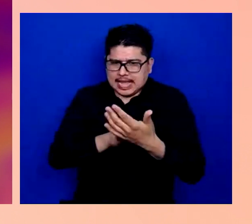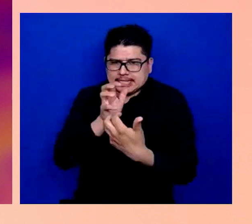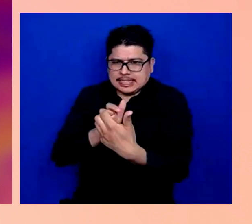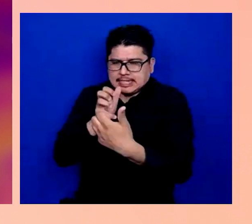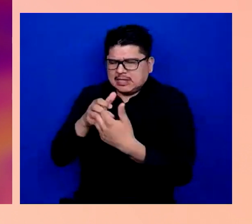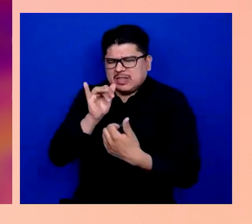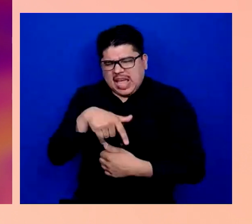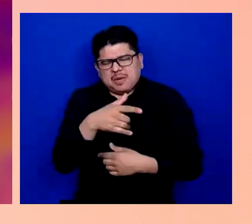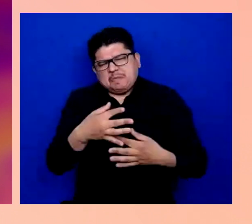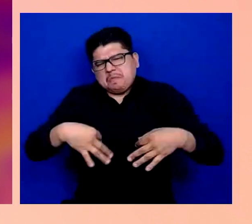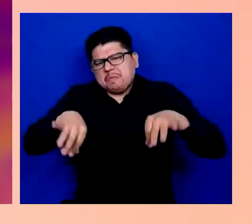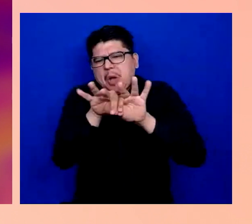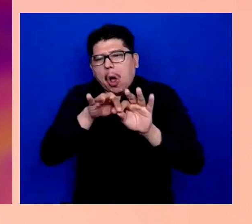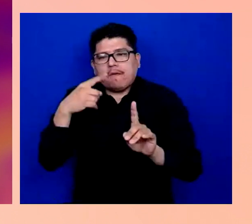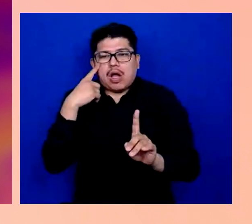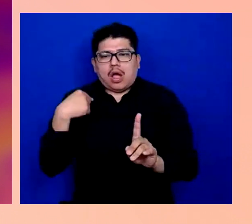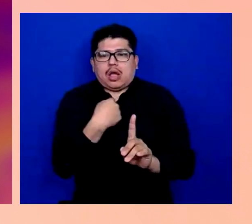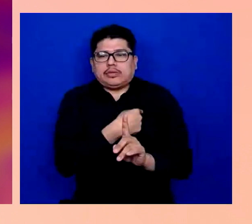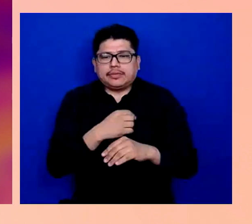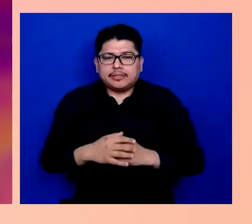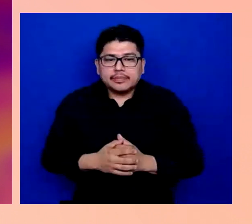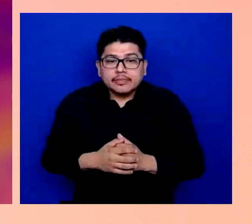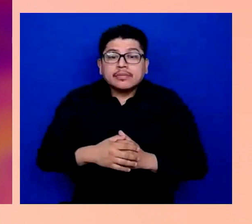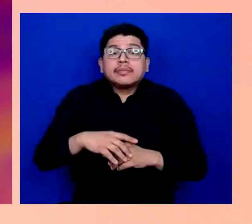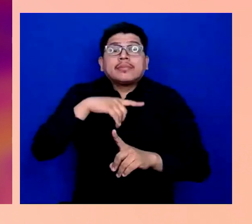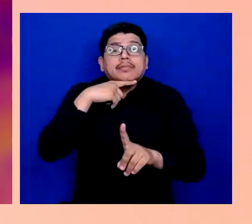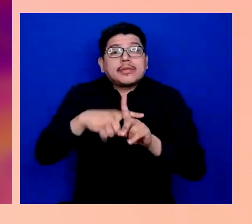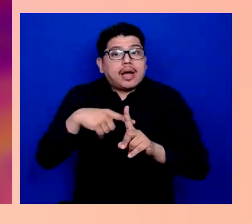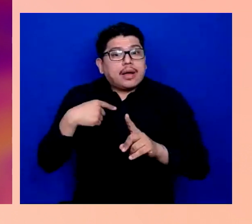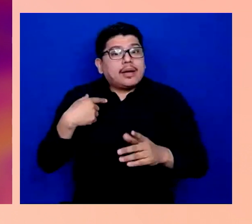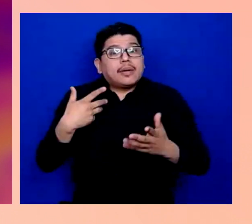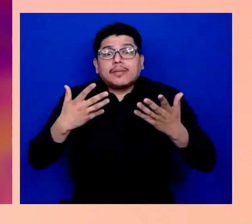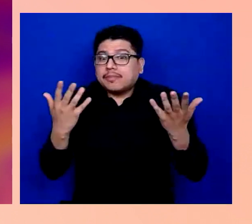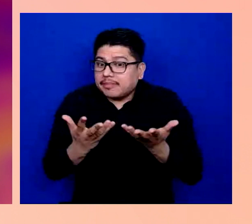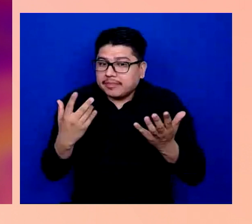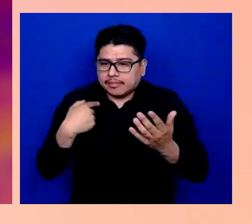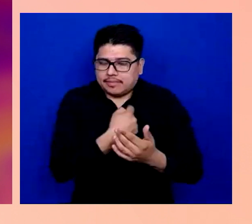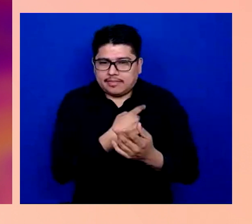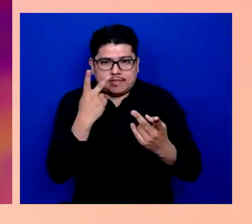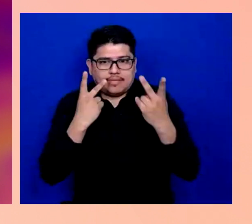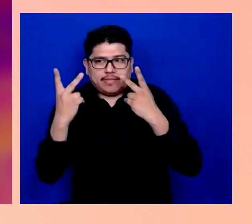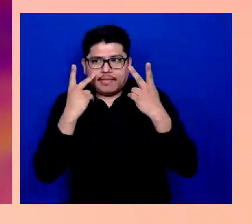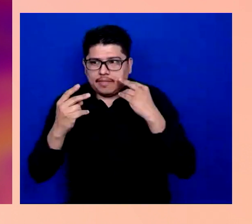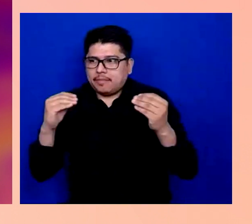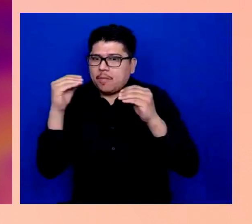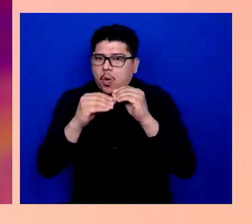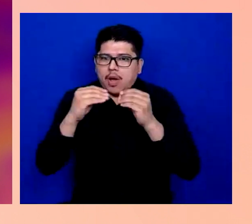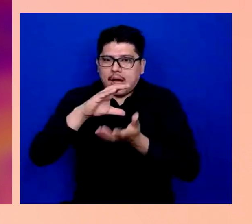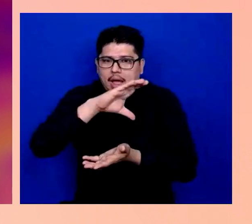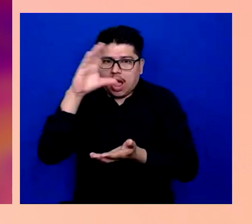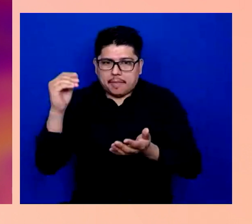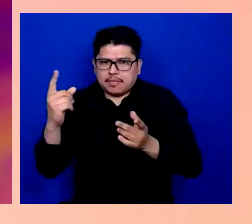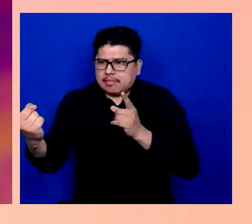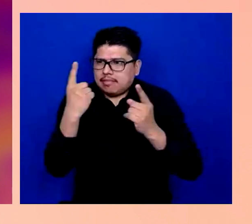We're seeing more and more companies coming to us saying we need your help. I think to Doug's point,